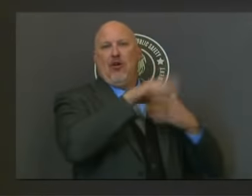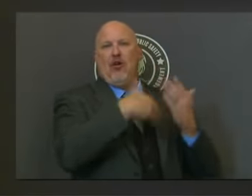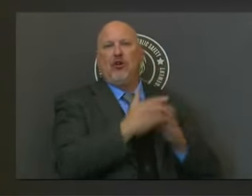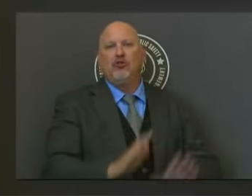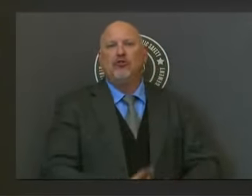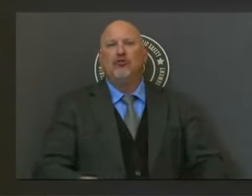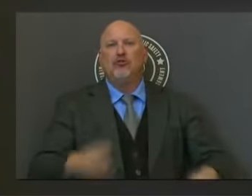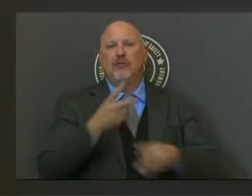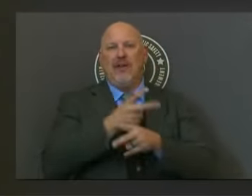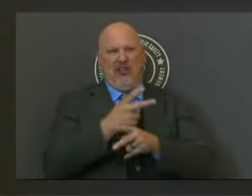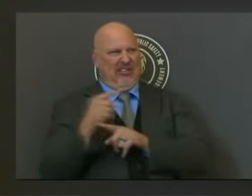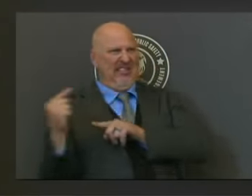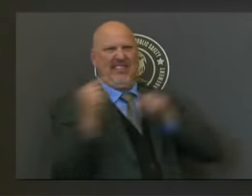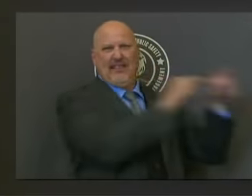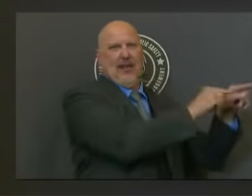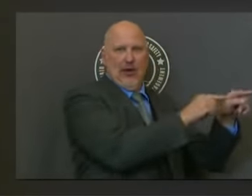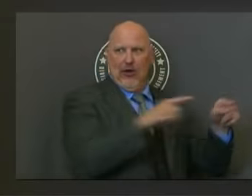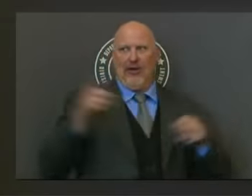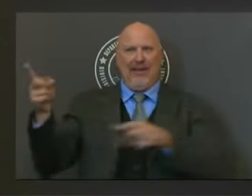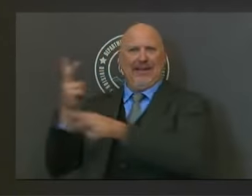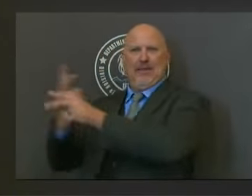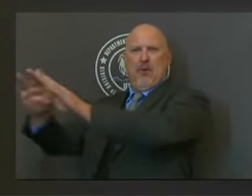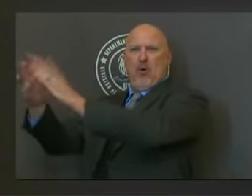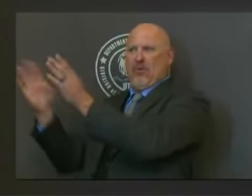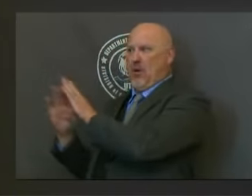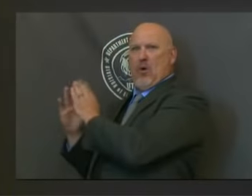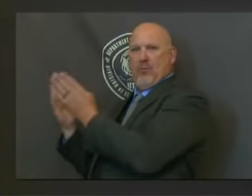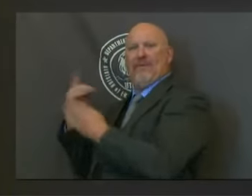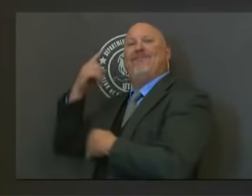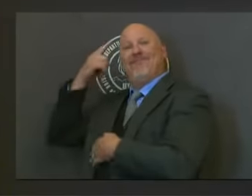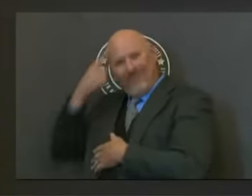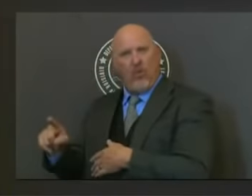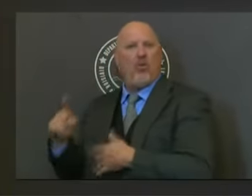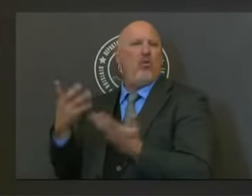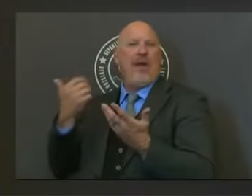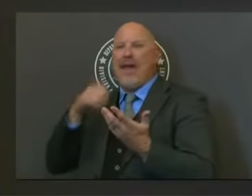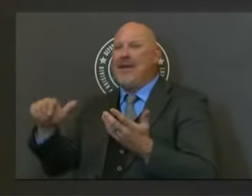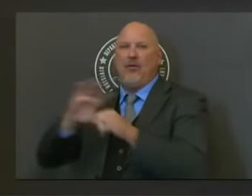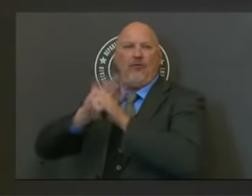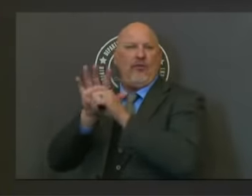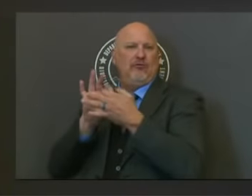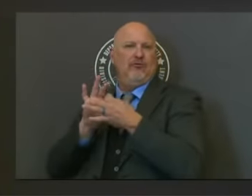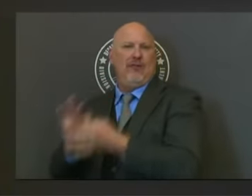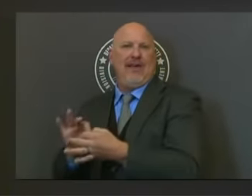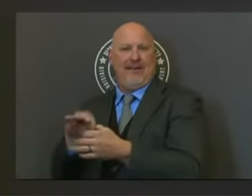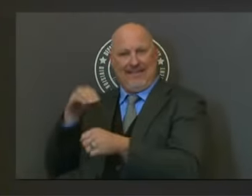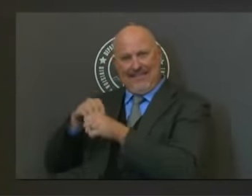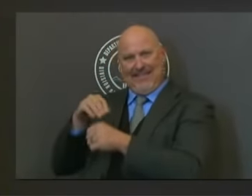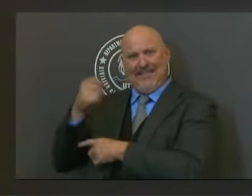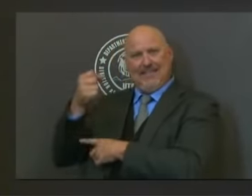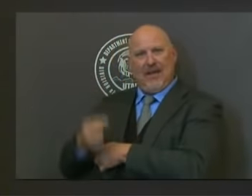patients across the state that said our health care system is